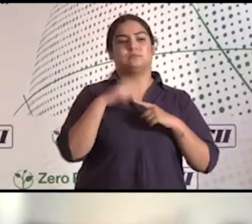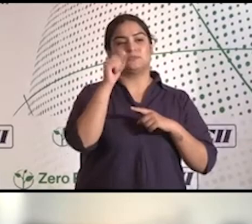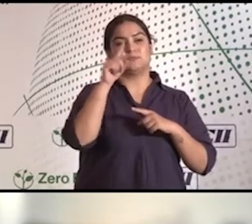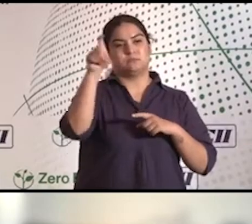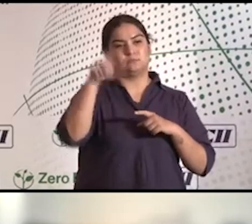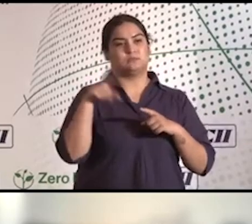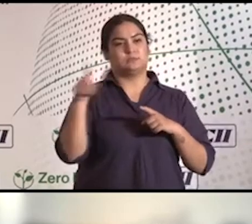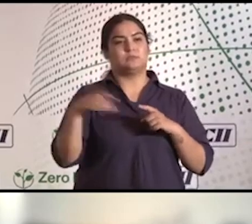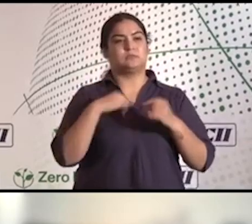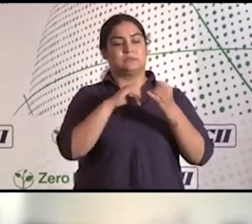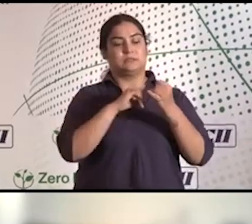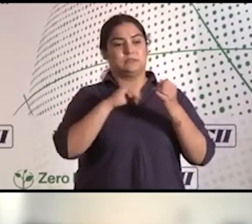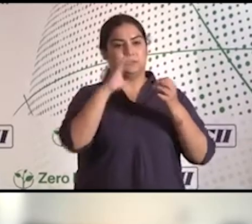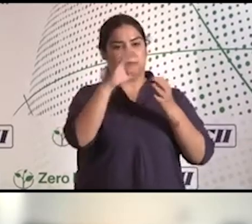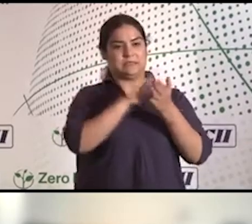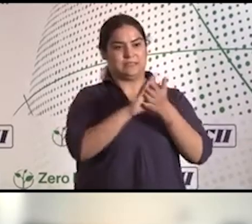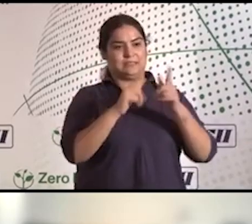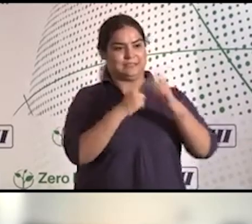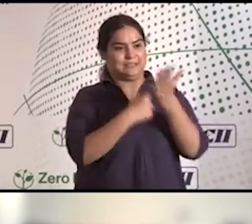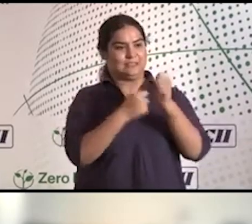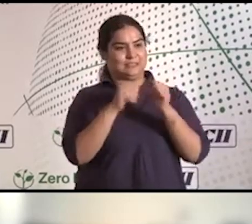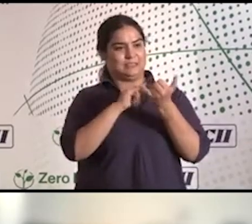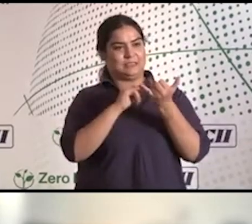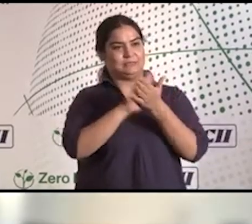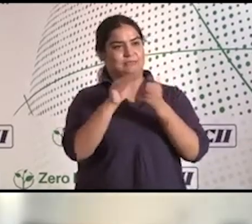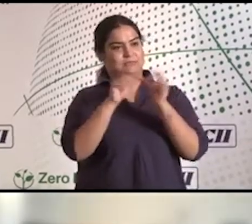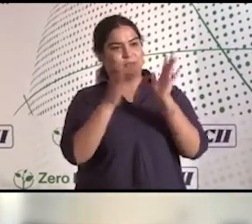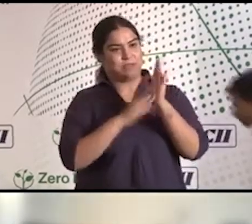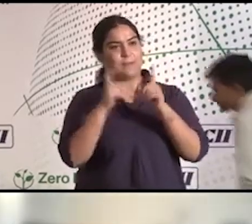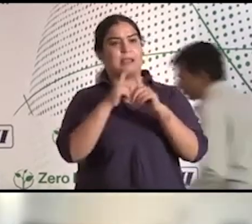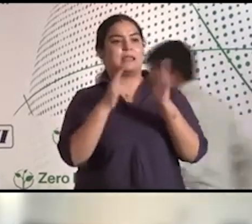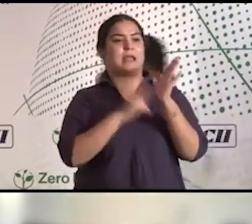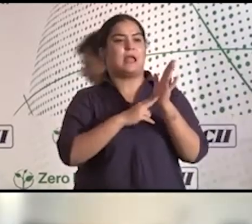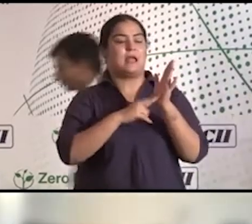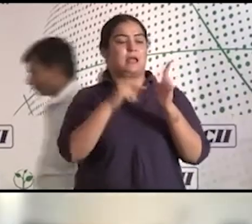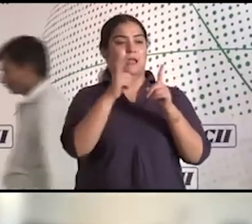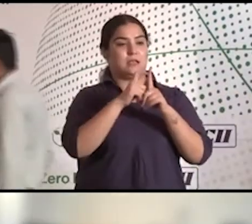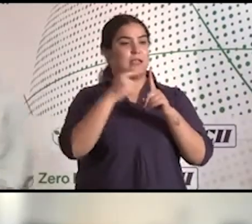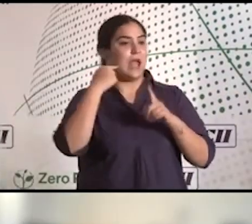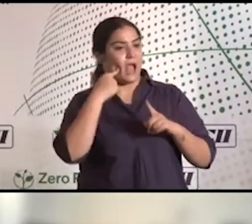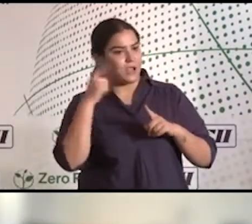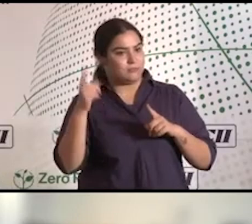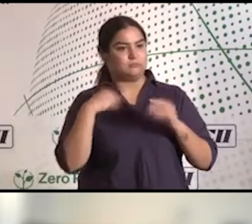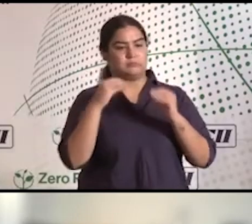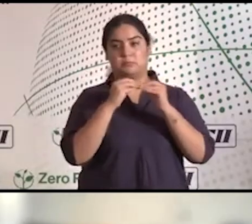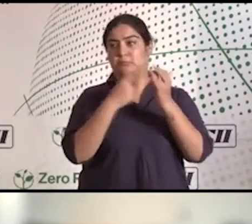Chitra Sharma, vice President, head of DNA Ipac, Barclays.